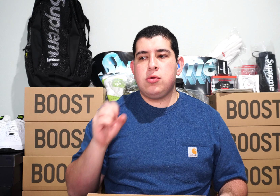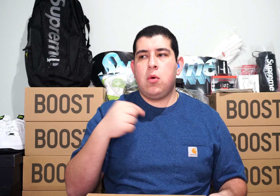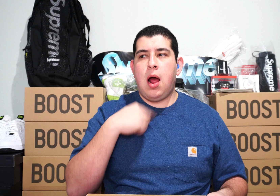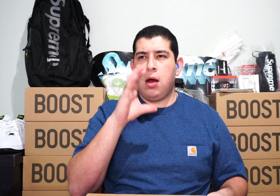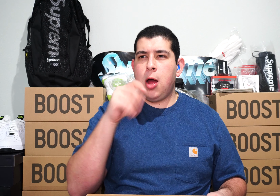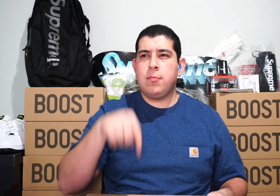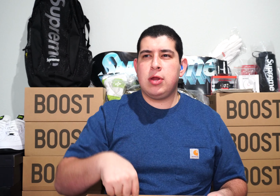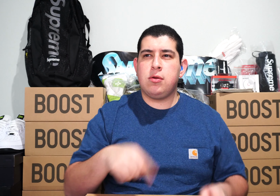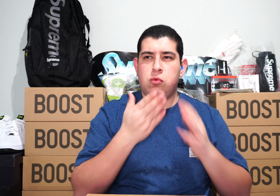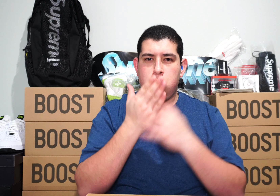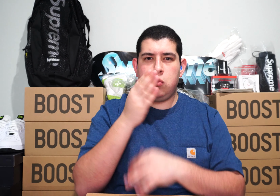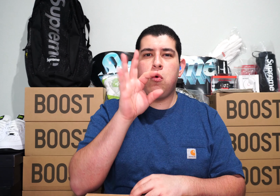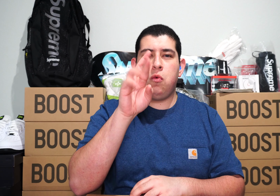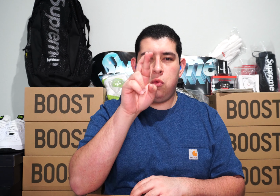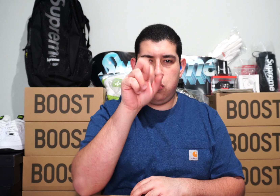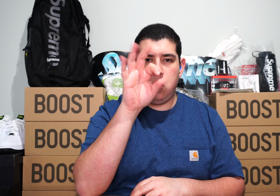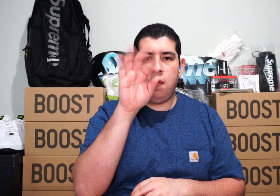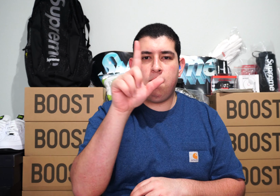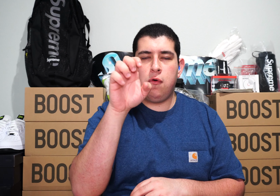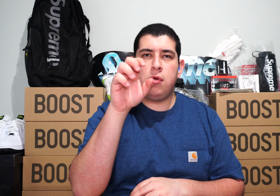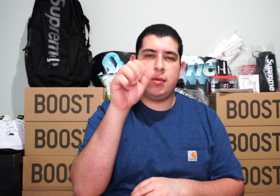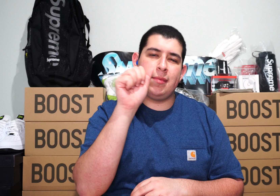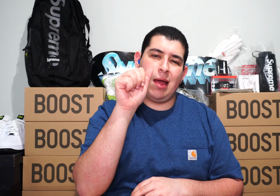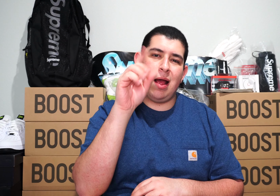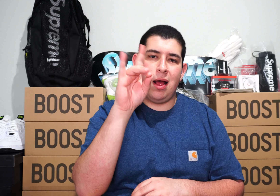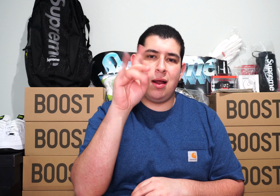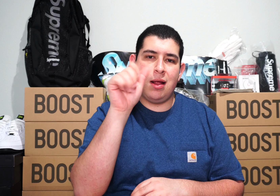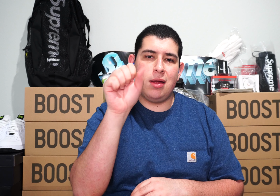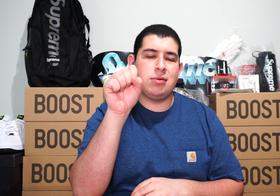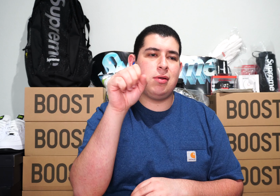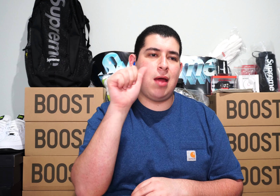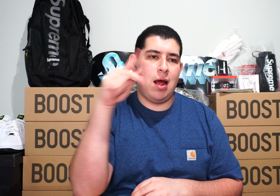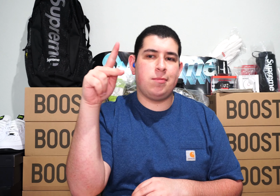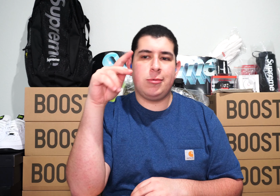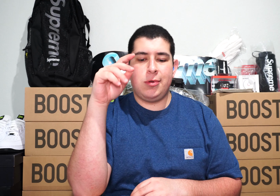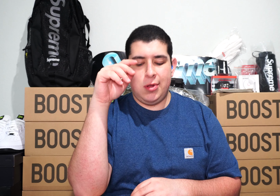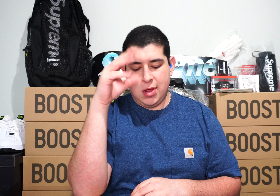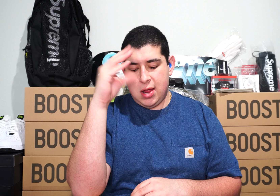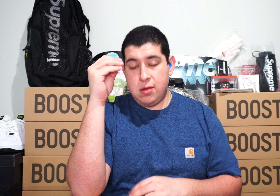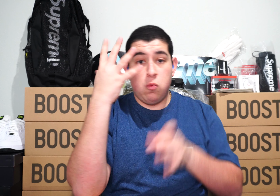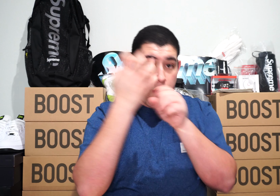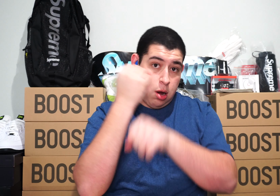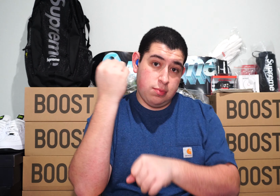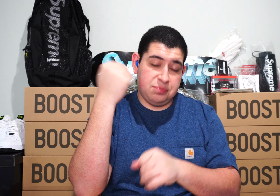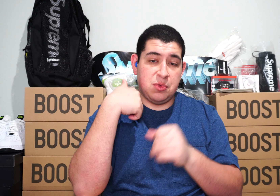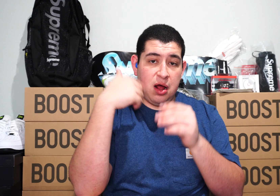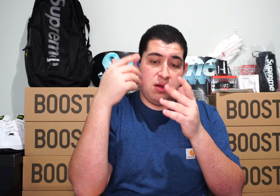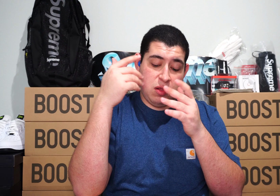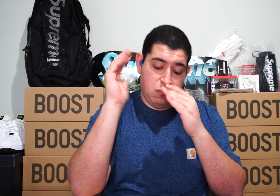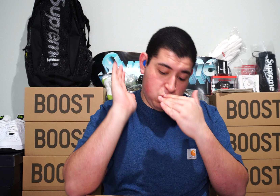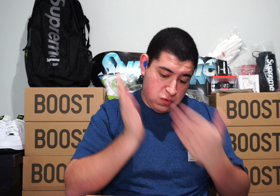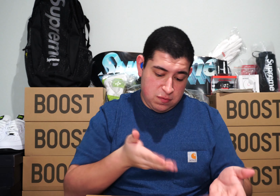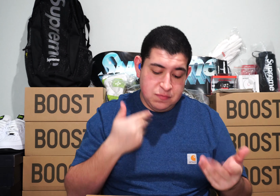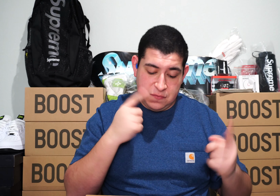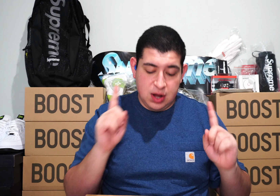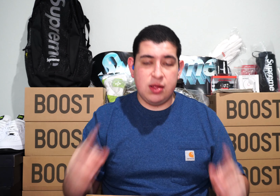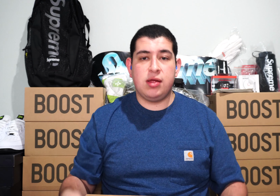I won a raffle via Adidas app. It is arrived finally.